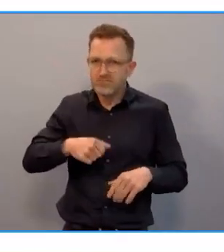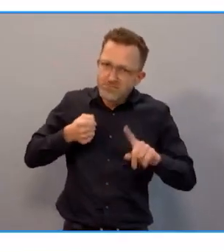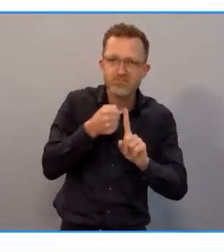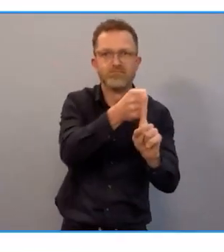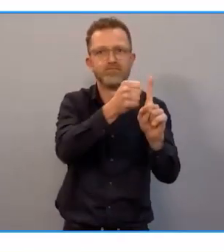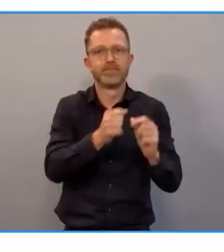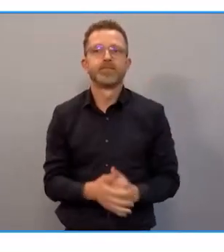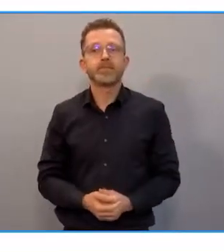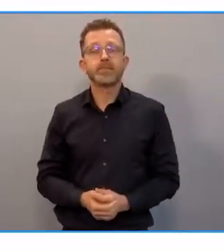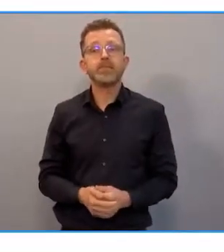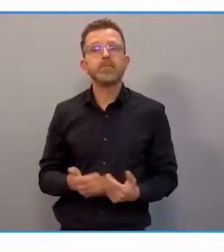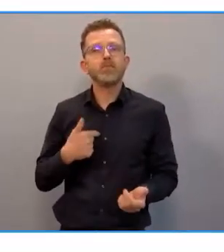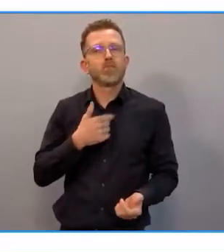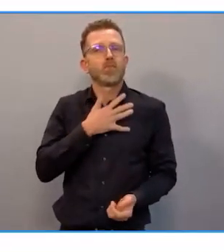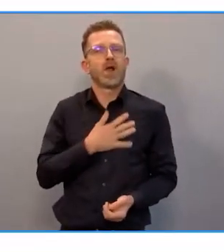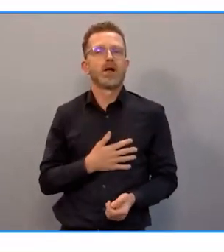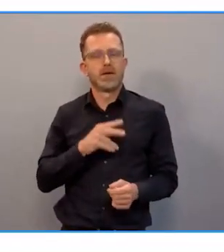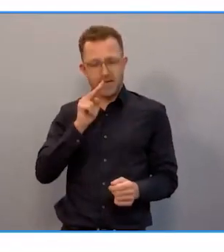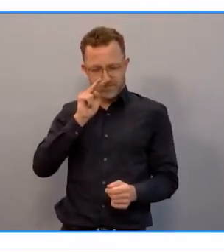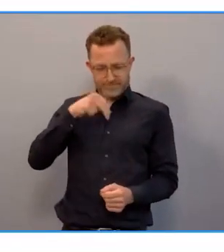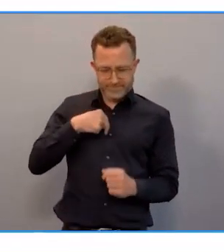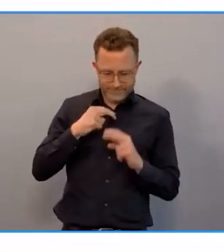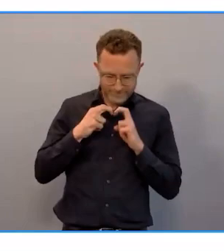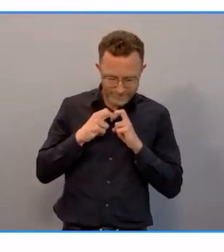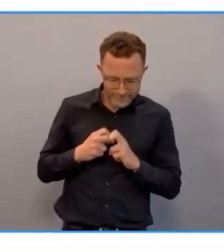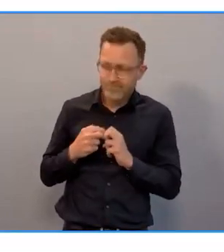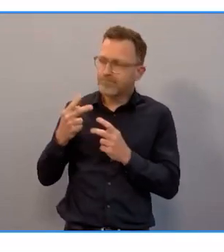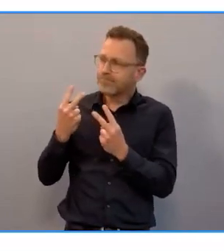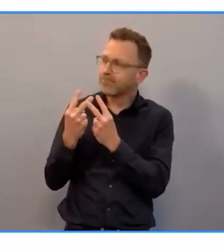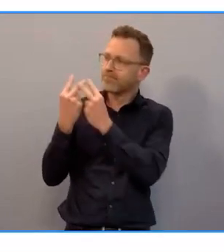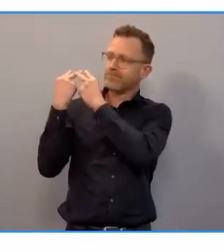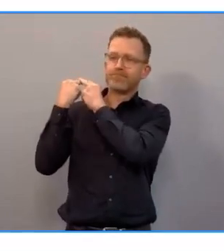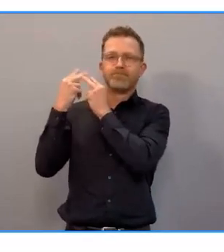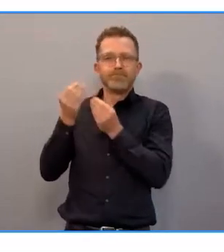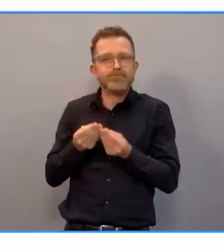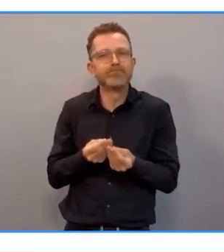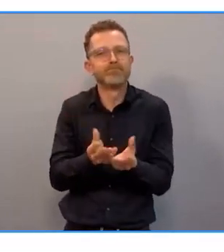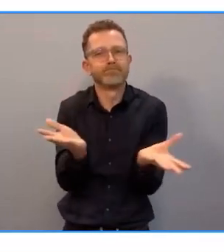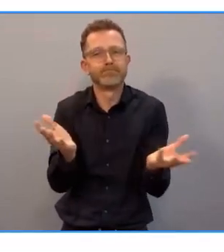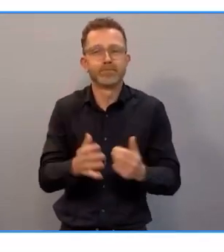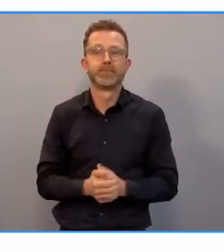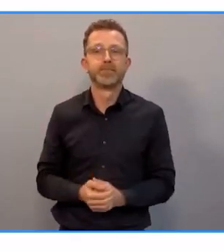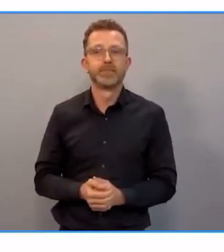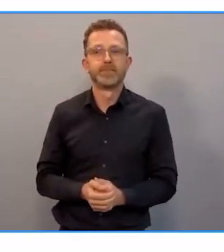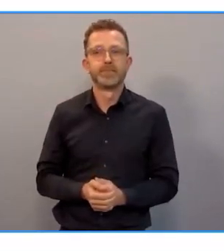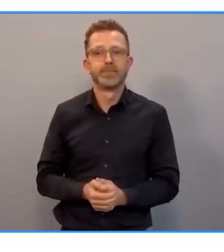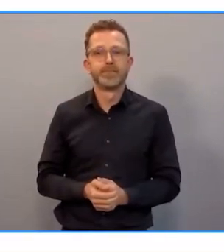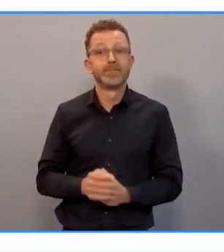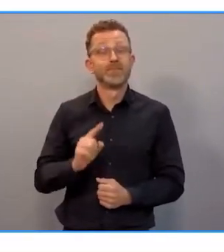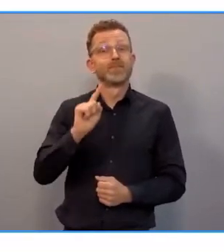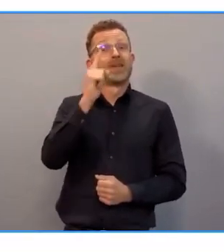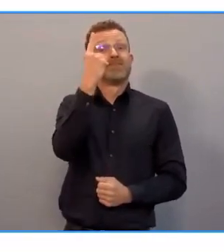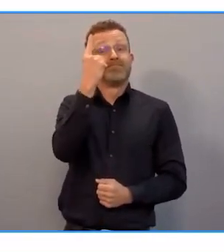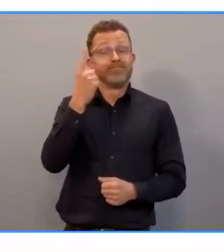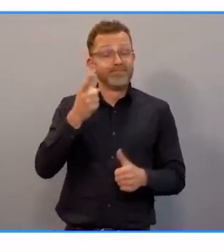15 for the 15 commitment and the commitment to systematically mainstream